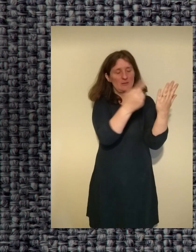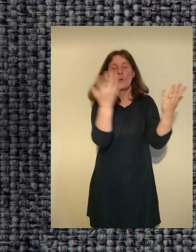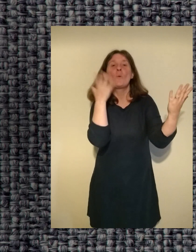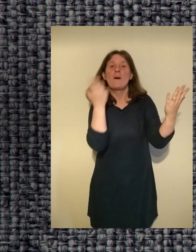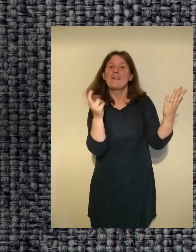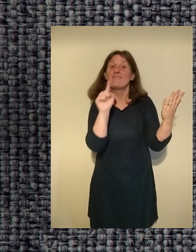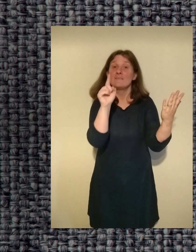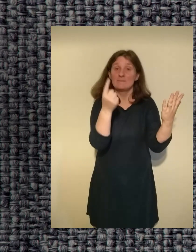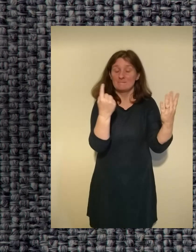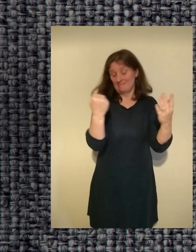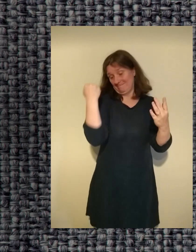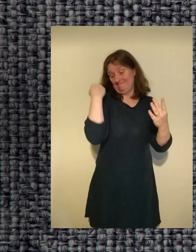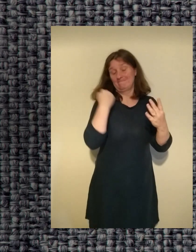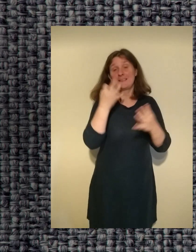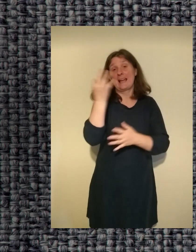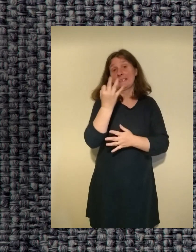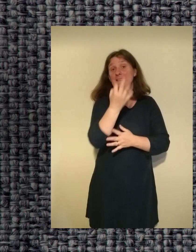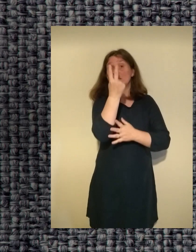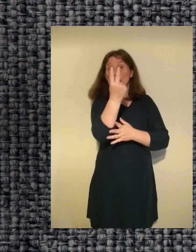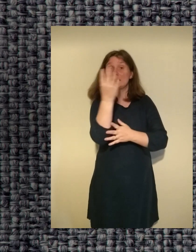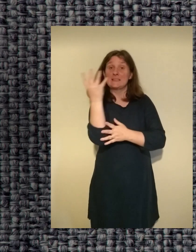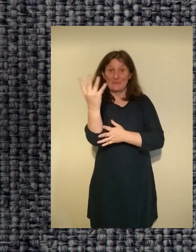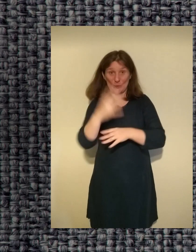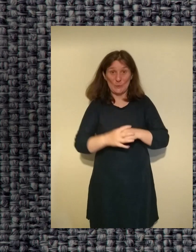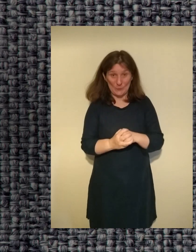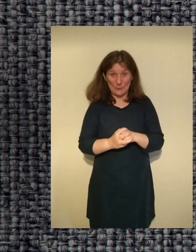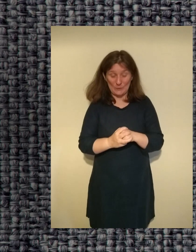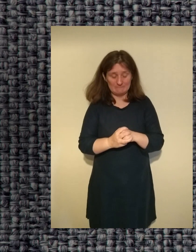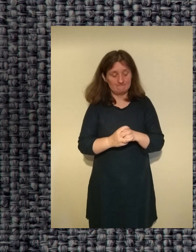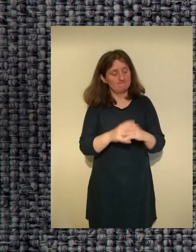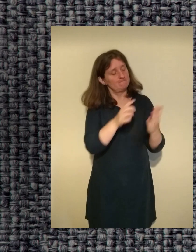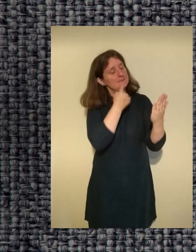catalogued at the founding of the gallery in 1824.